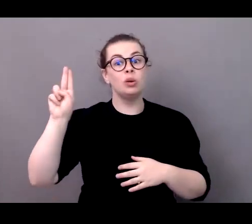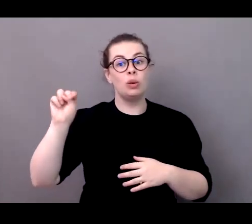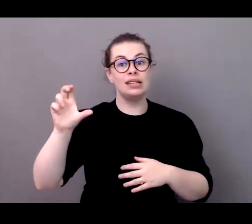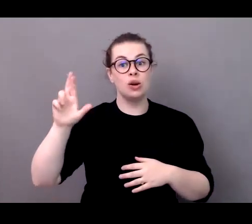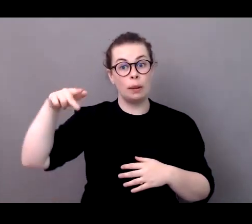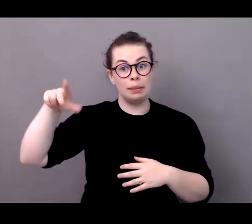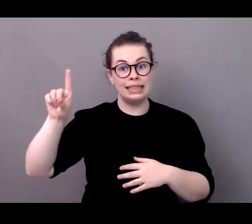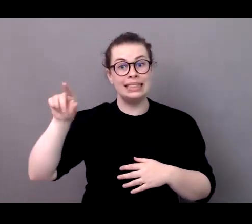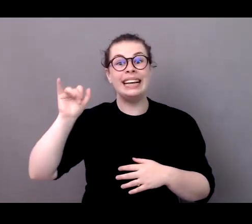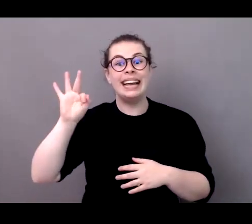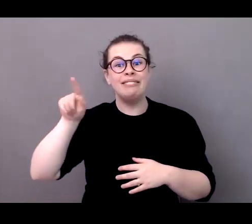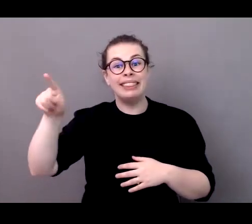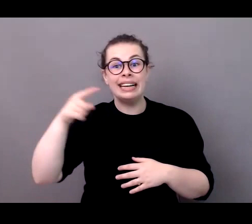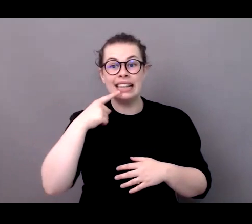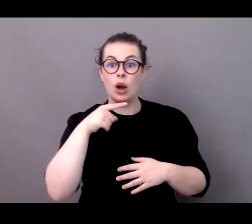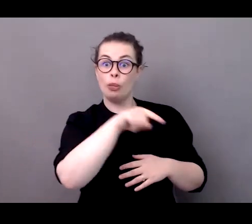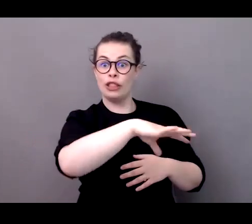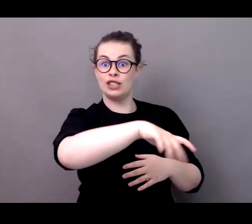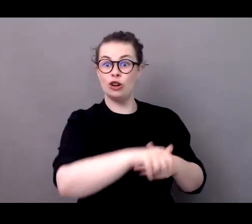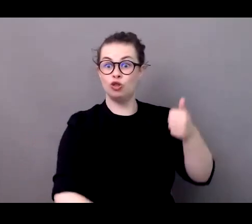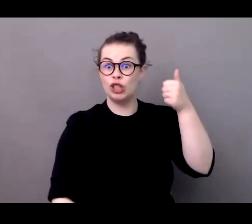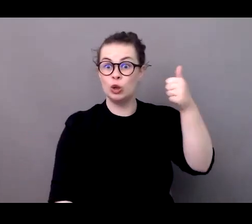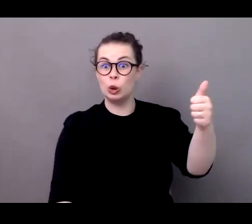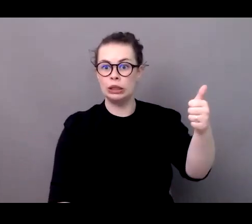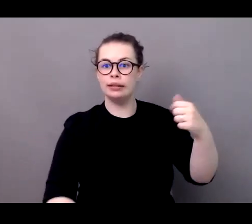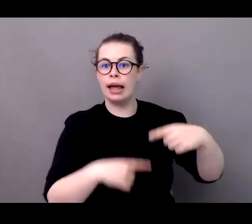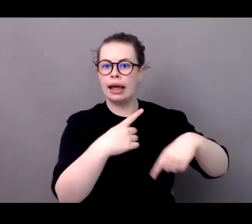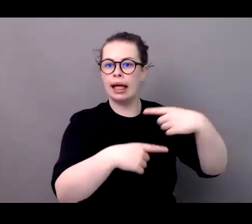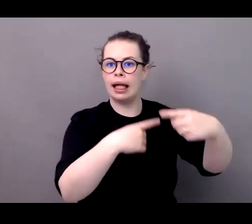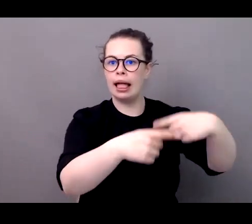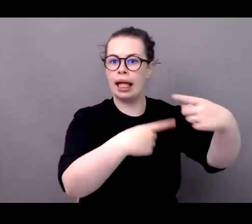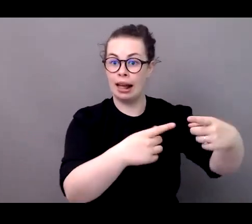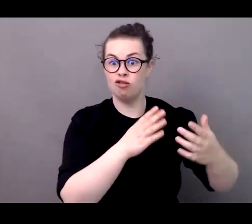for that practice to be challenged later on, even if it turns out to be one that is actually not as